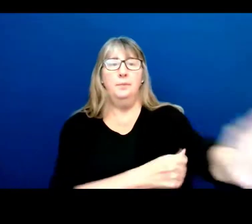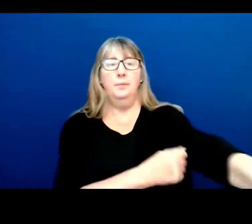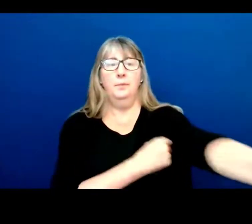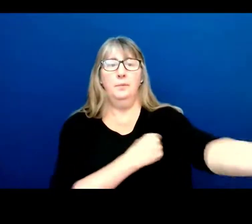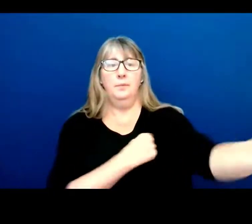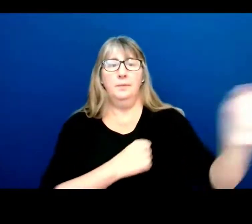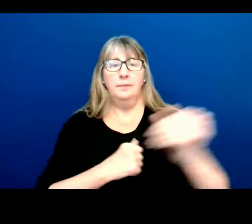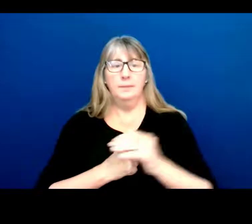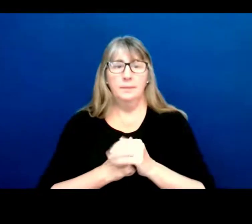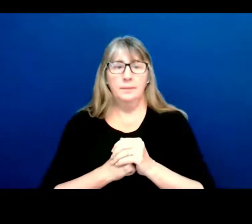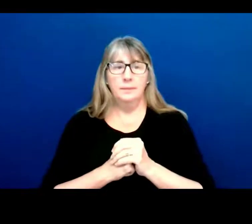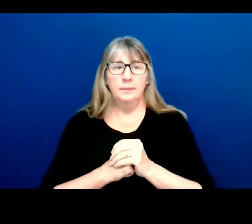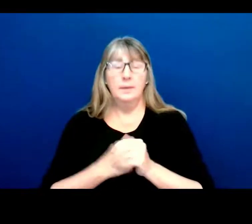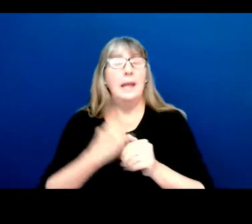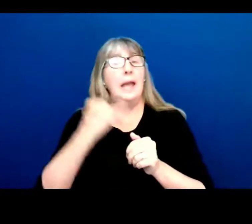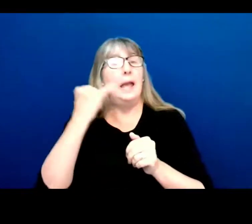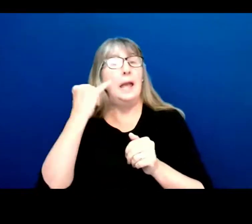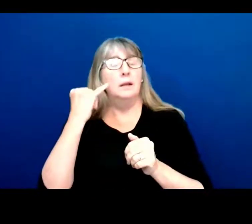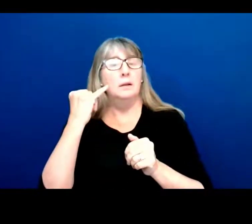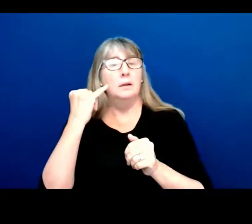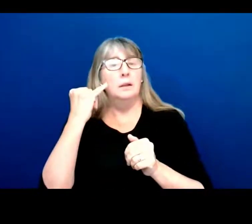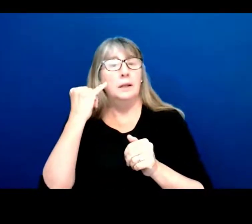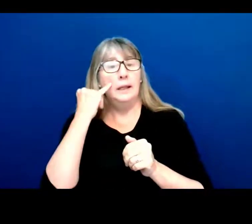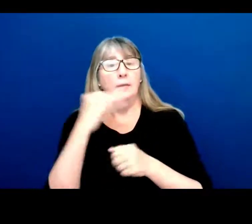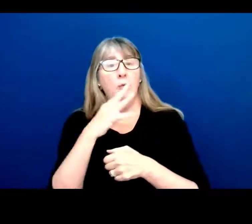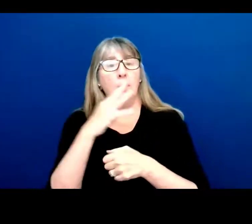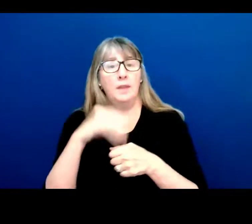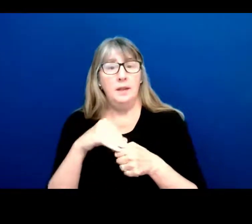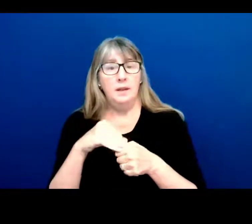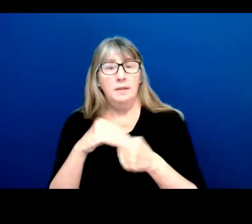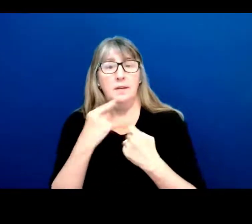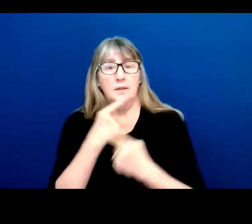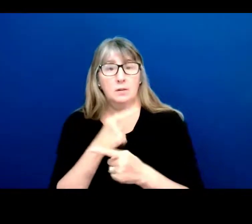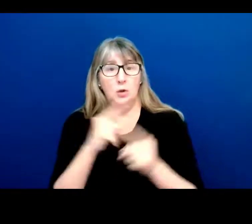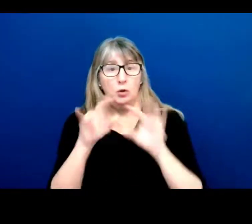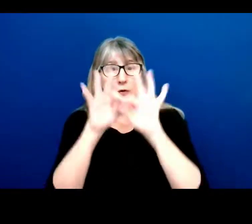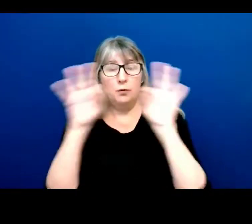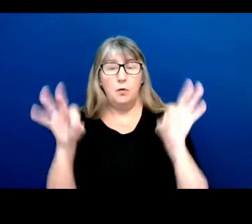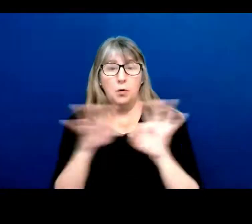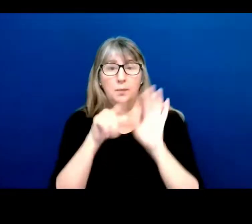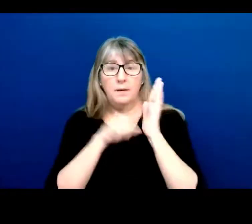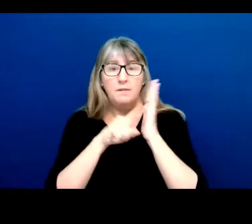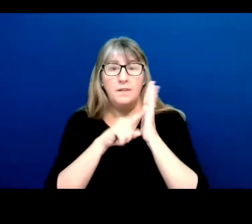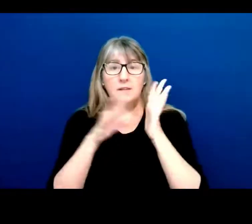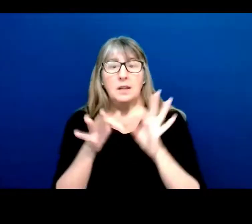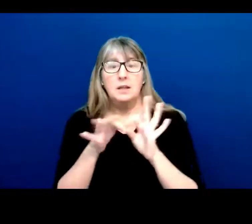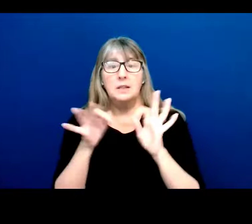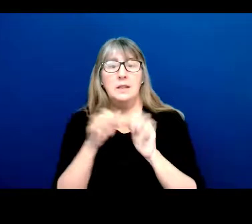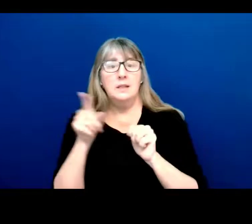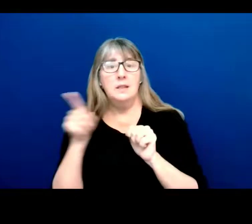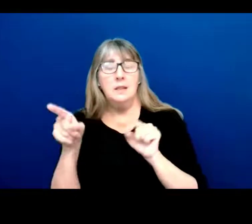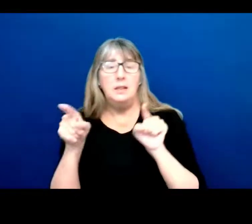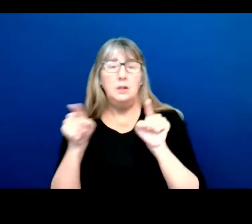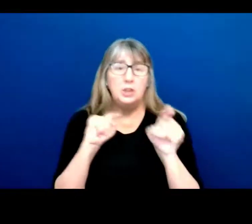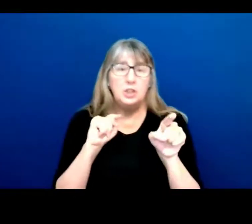"If the disclosure .. . If in the disclosure form the Investigator states that he or she has no SFIs,